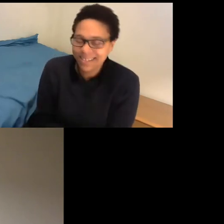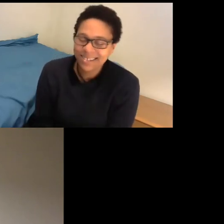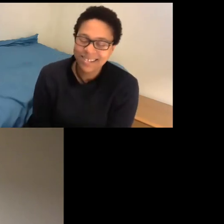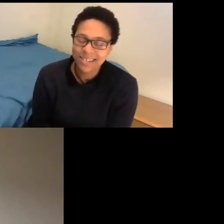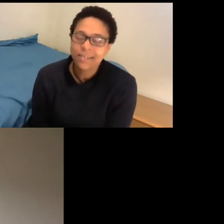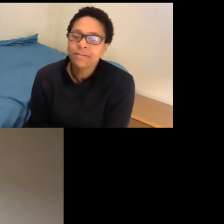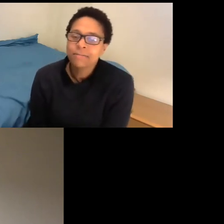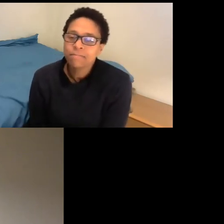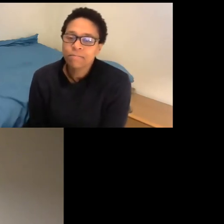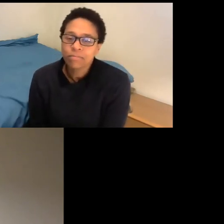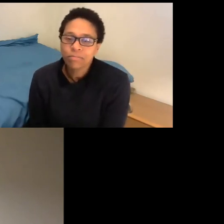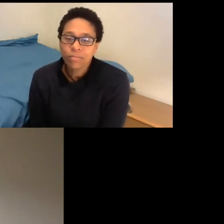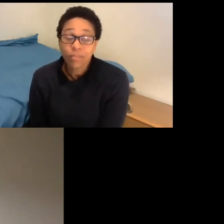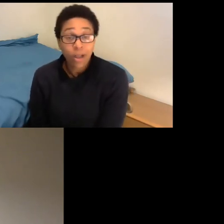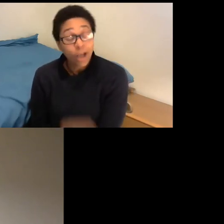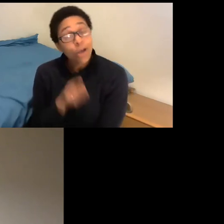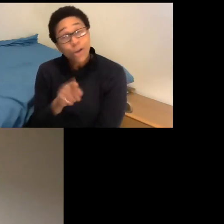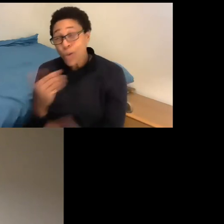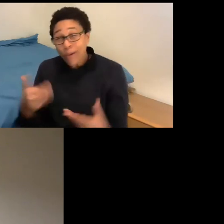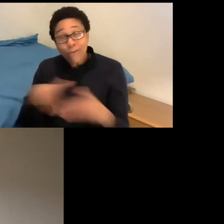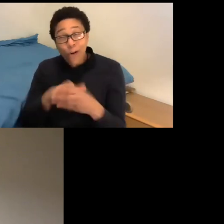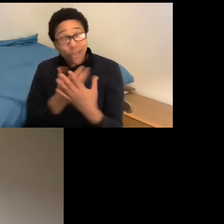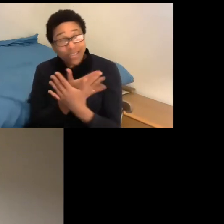Maryanne: There really isn't anything you haven't done. I'm